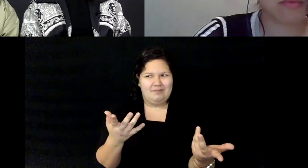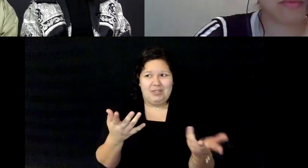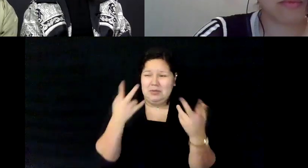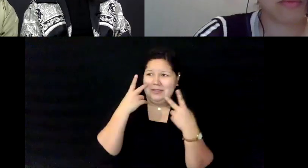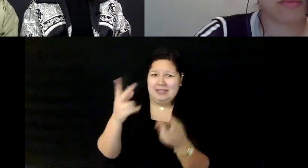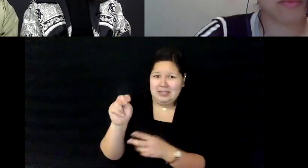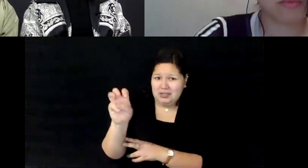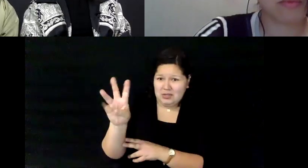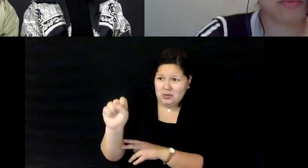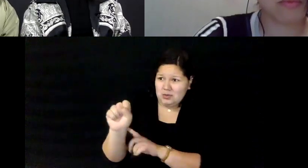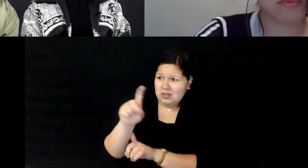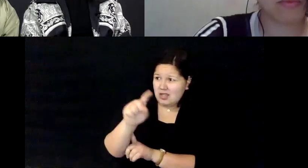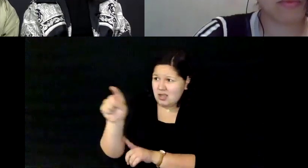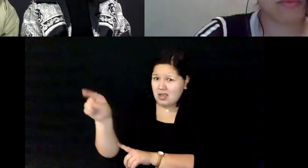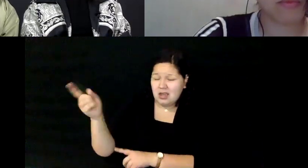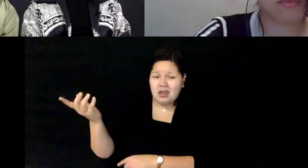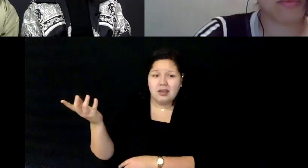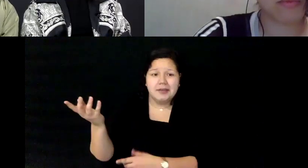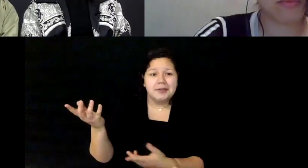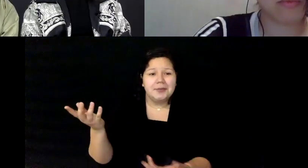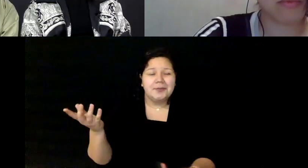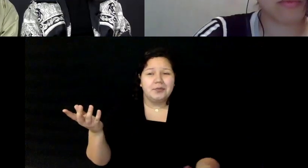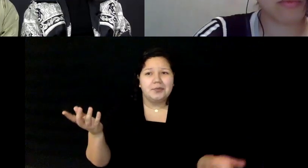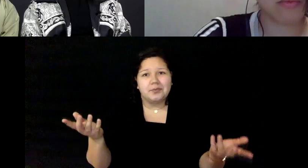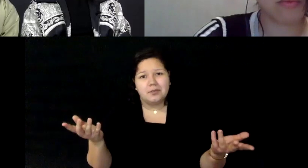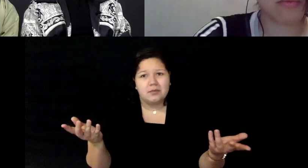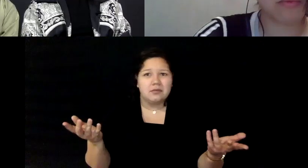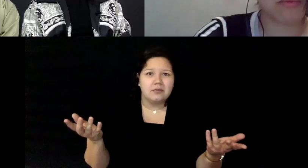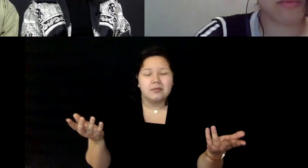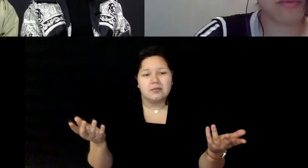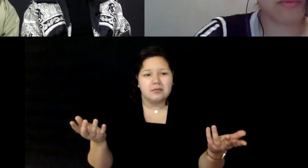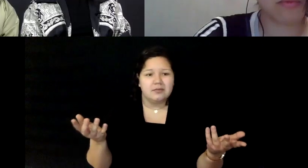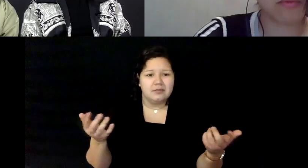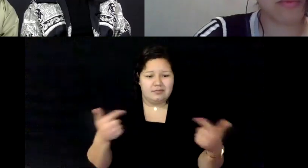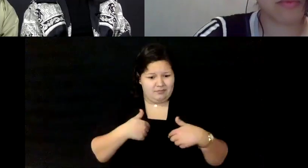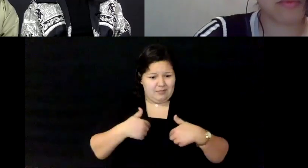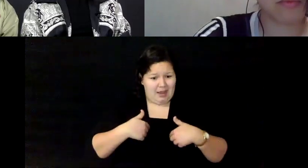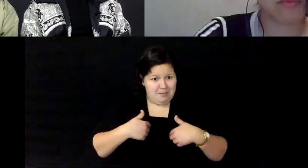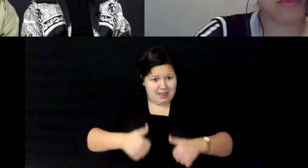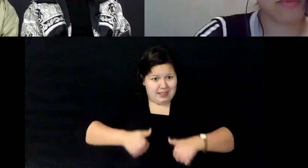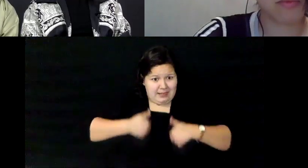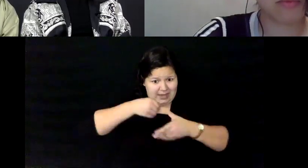it's like, as someone living in a racialized body, it's actually not that surprising to